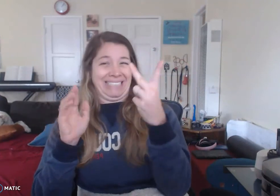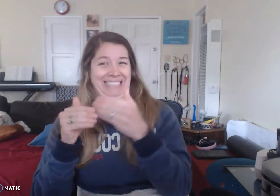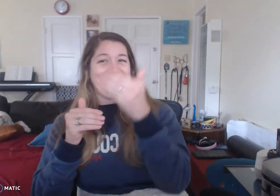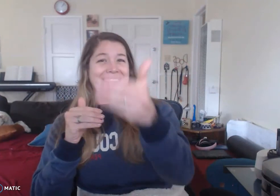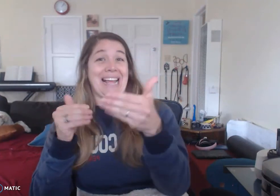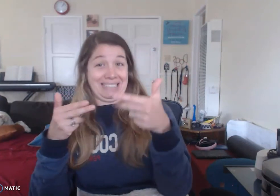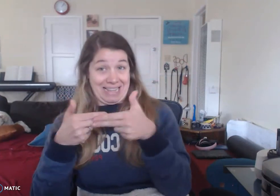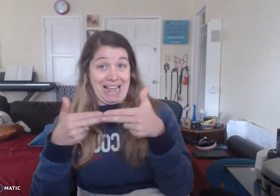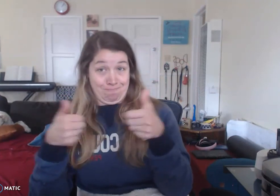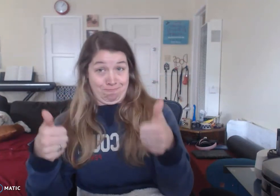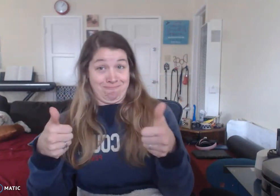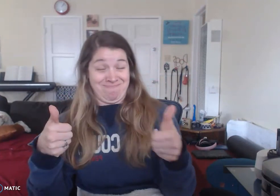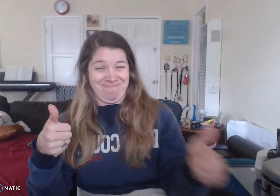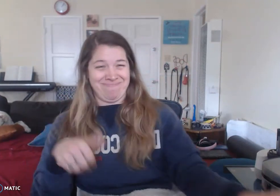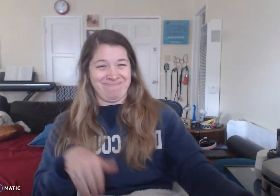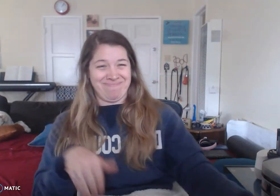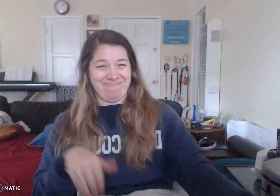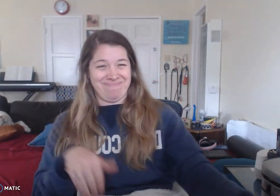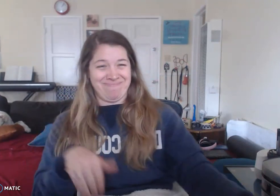You will see parameter maps in the next slide. Thanks!